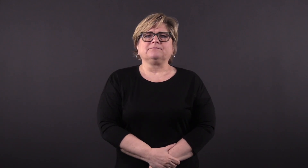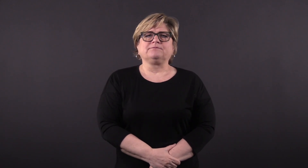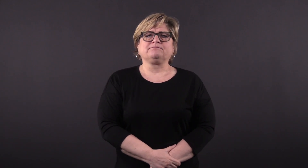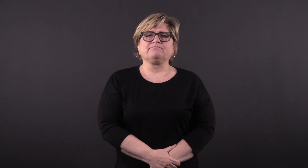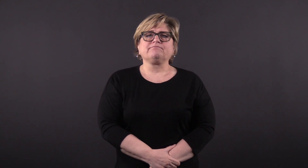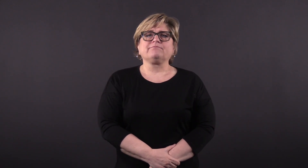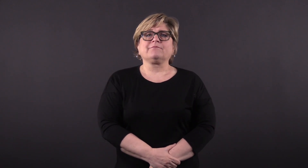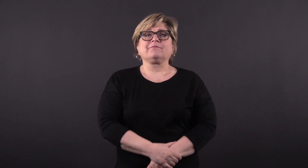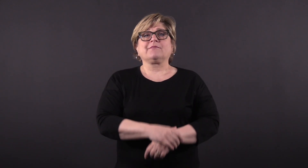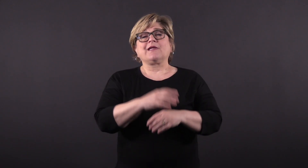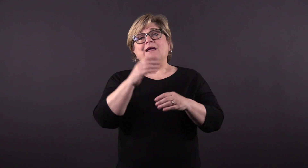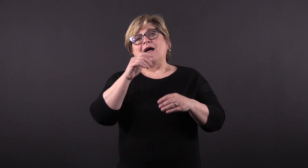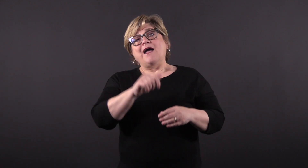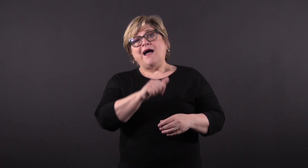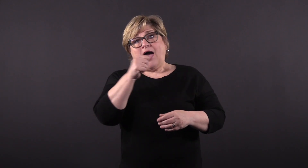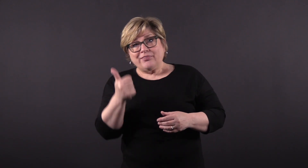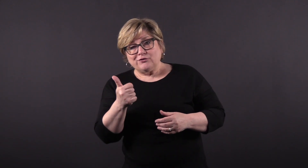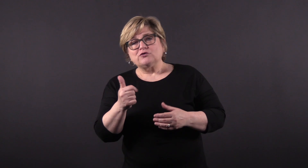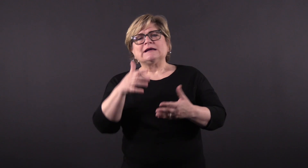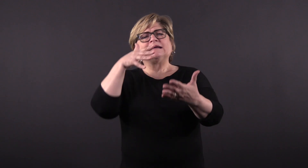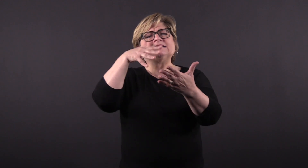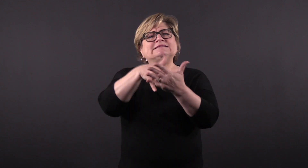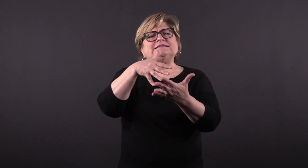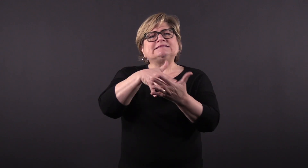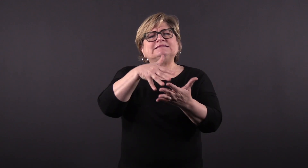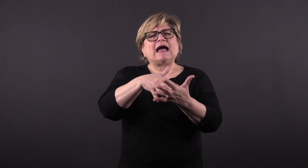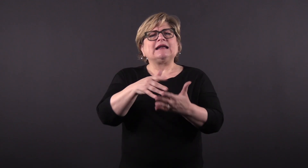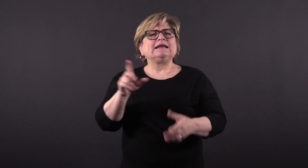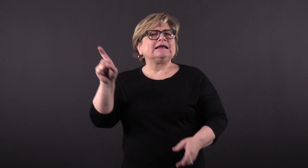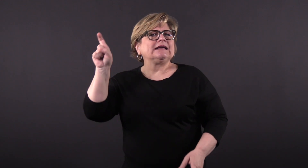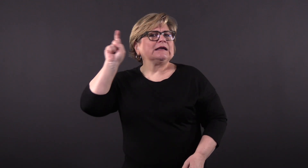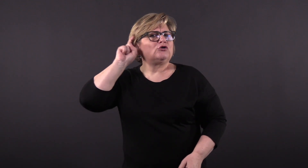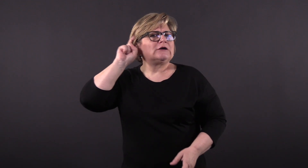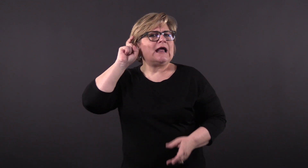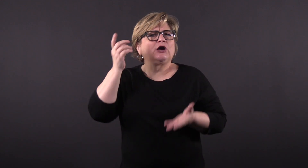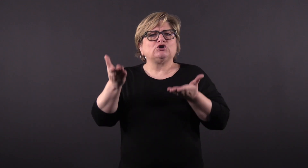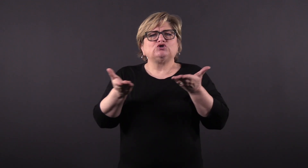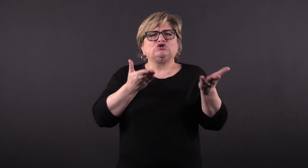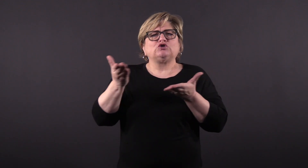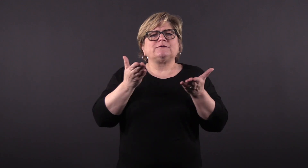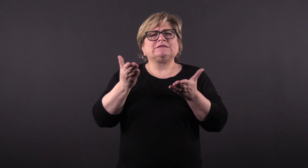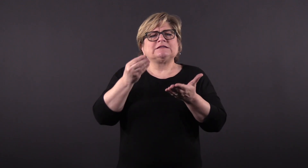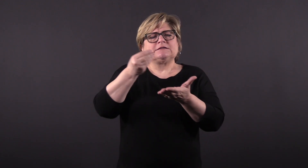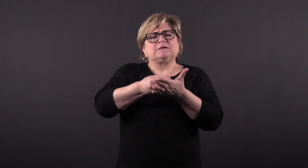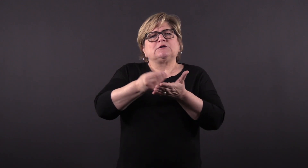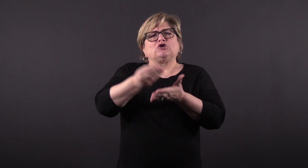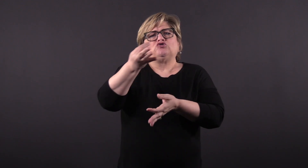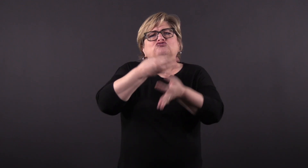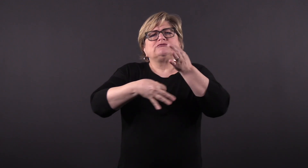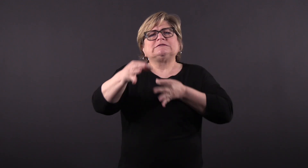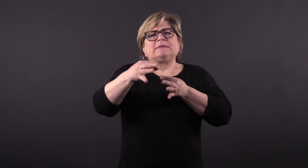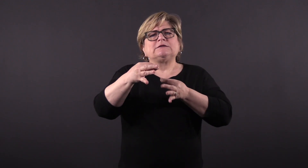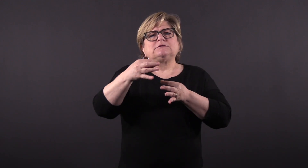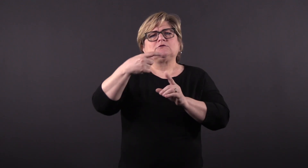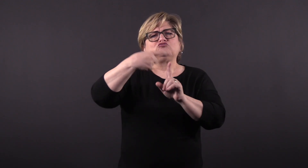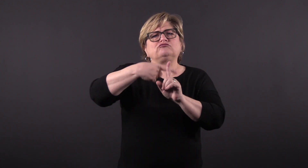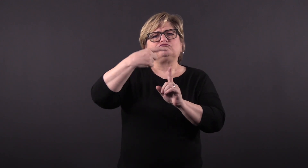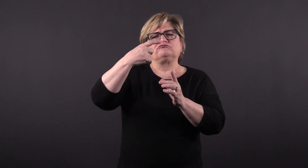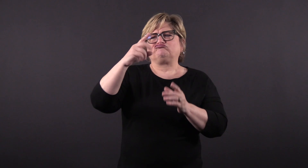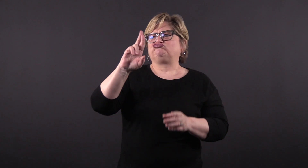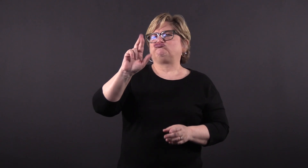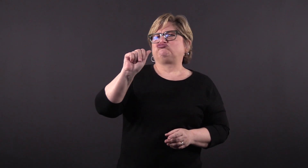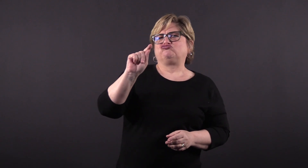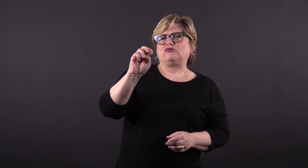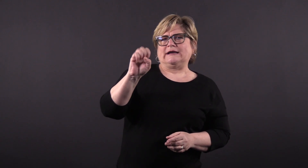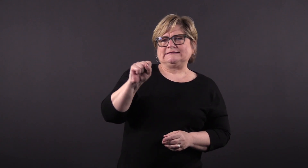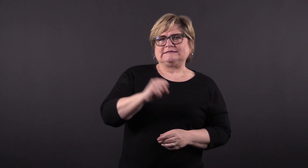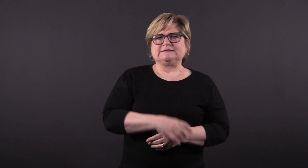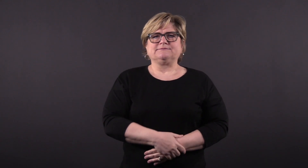Study hearing aid services reimbursement rates